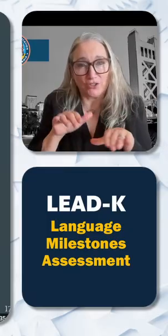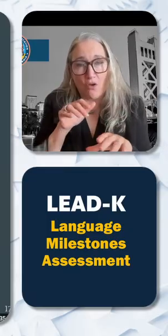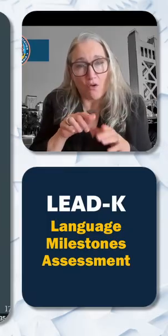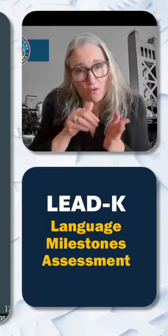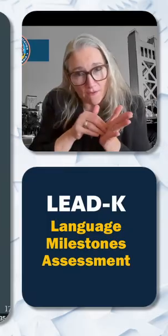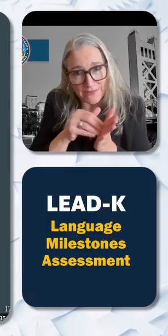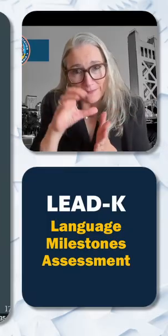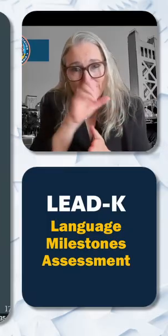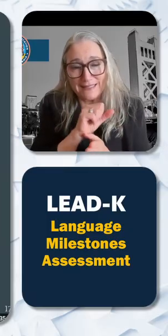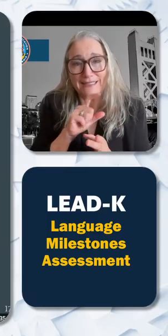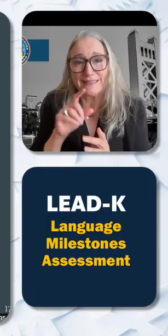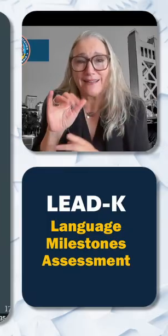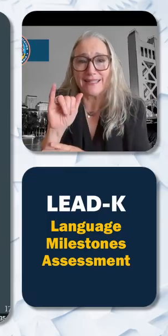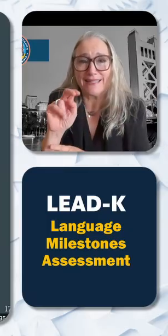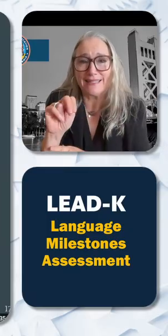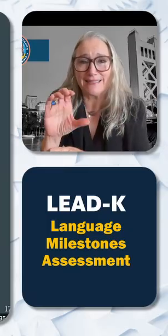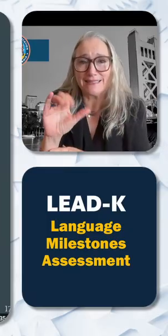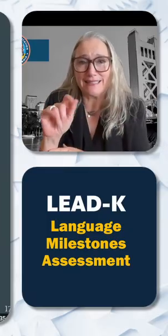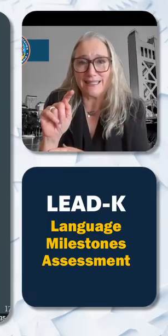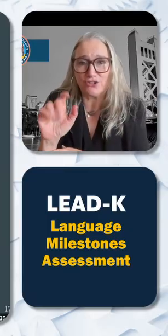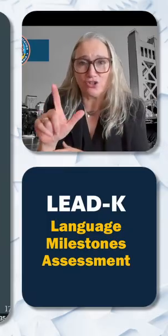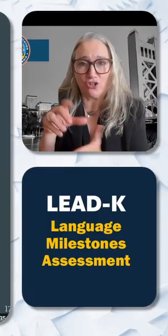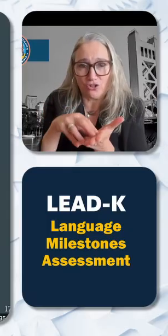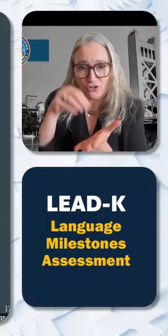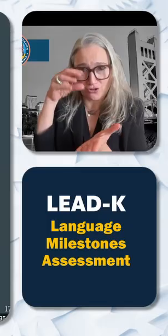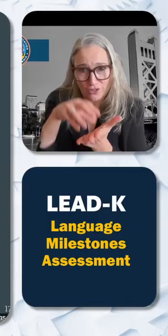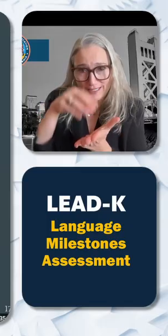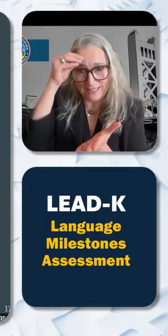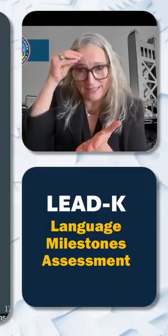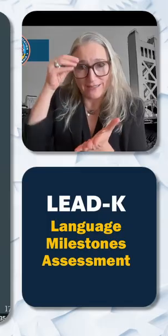language acquisition in that process. What deaf children often are missing